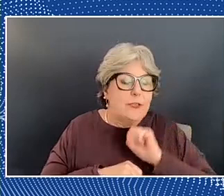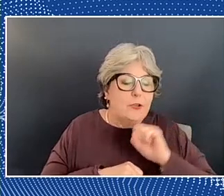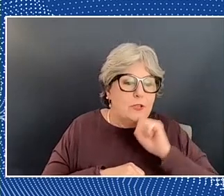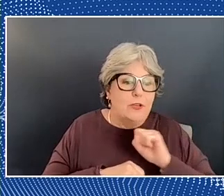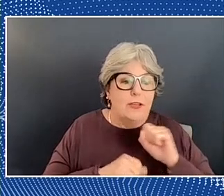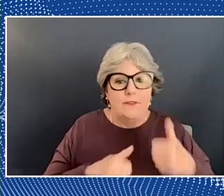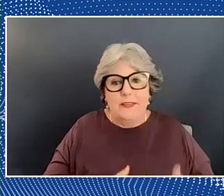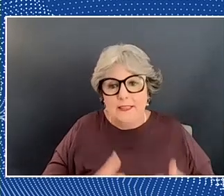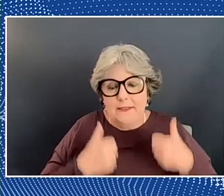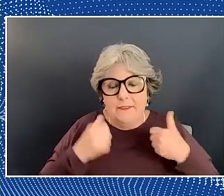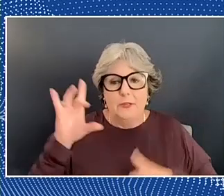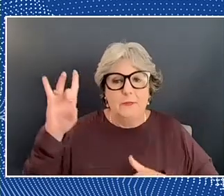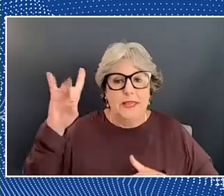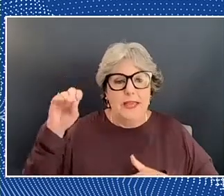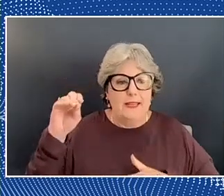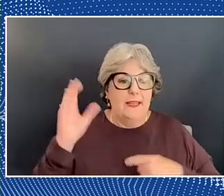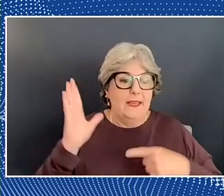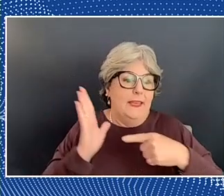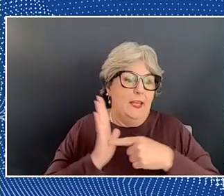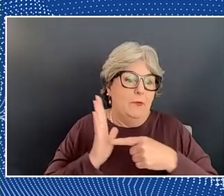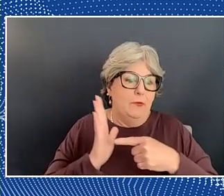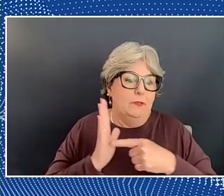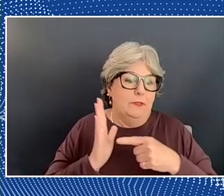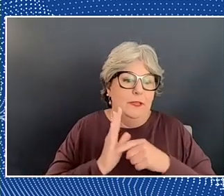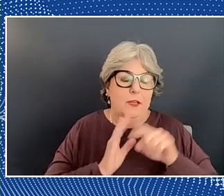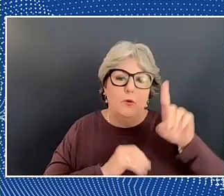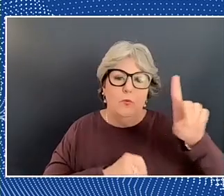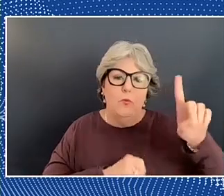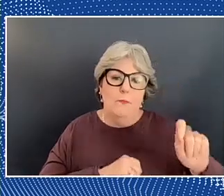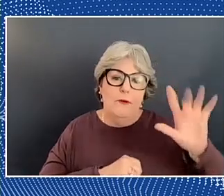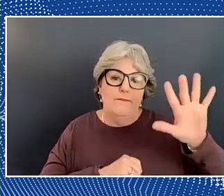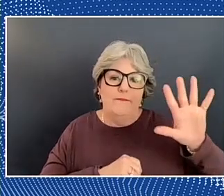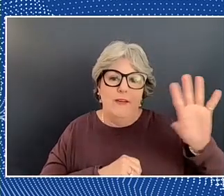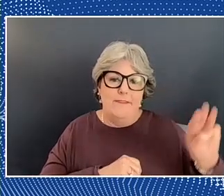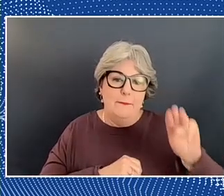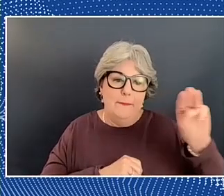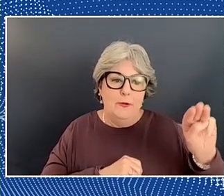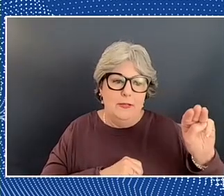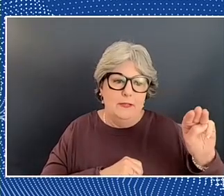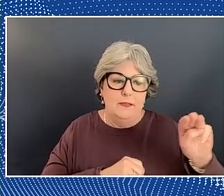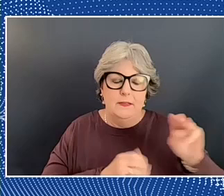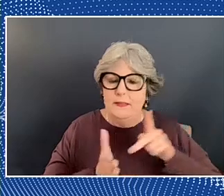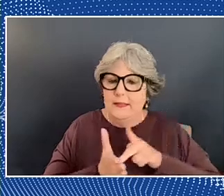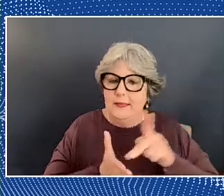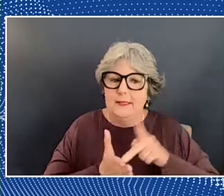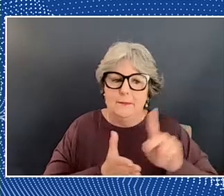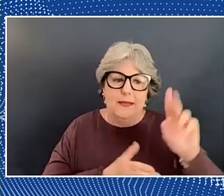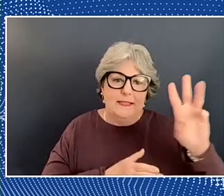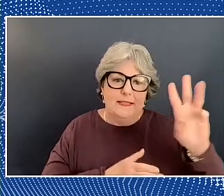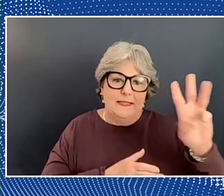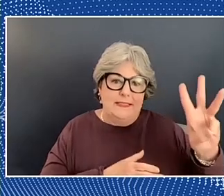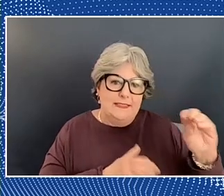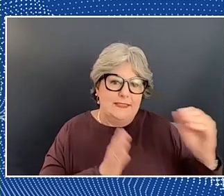this debt will likely be 1.5 million. He has paid back $60,000 with no credit